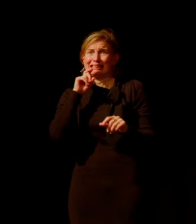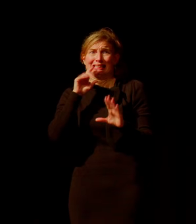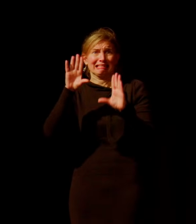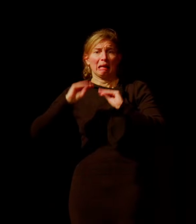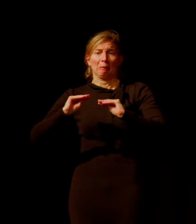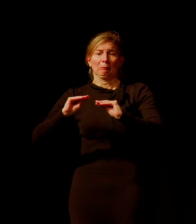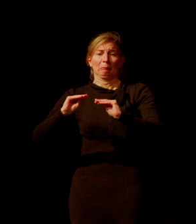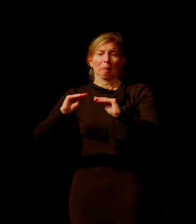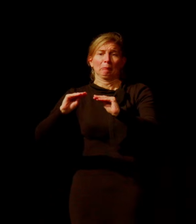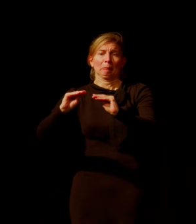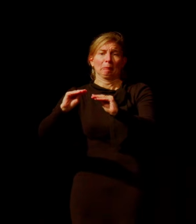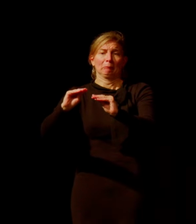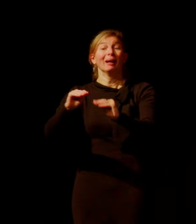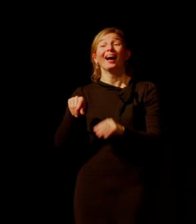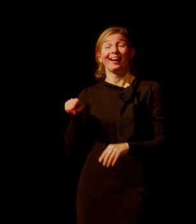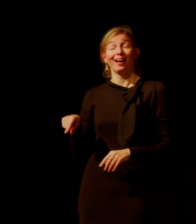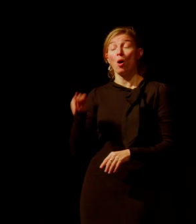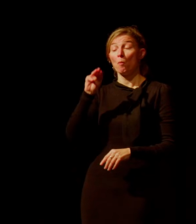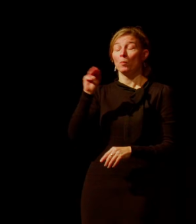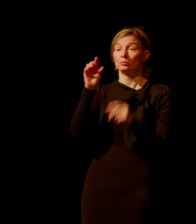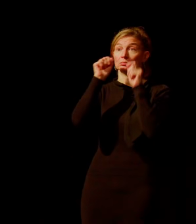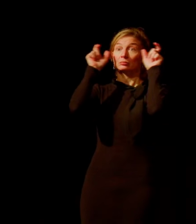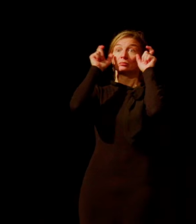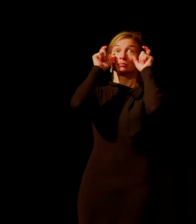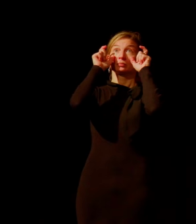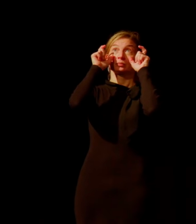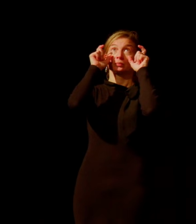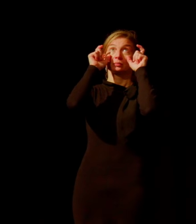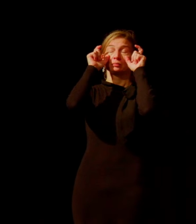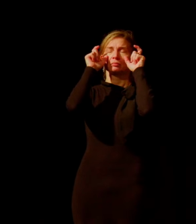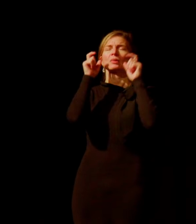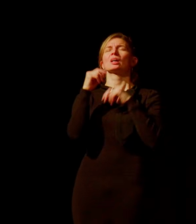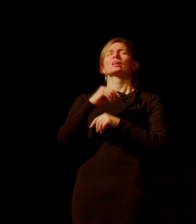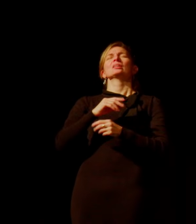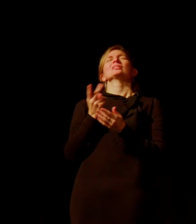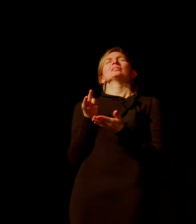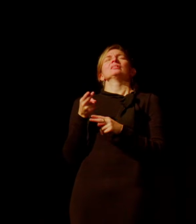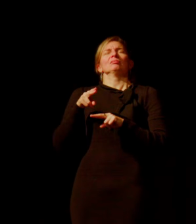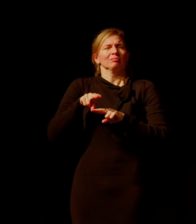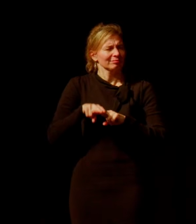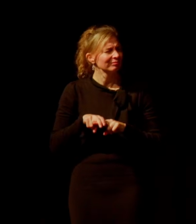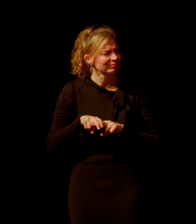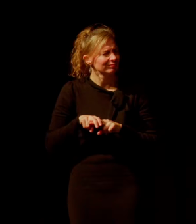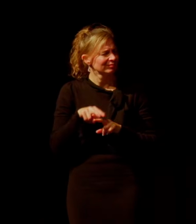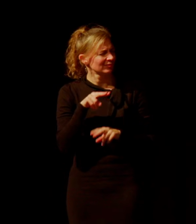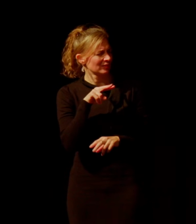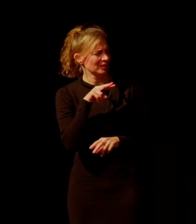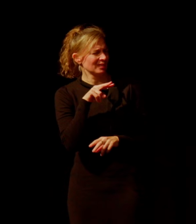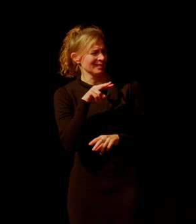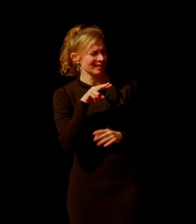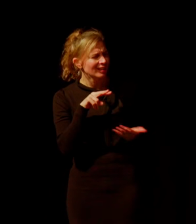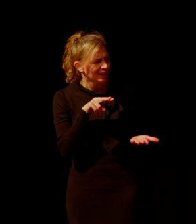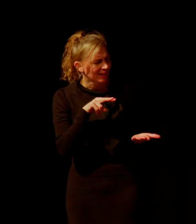Moritz was wide awake, and he sat up and look at me with astonishment. And he said,